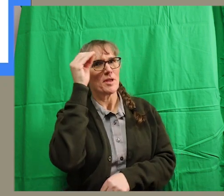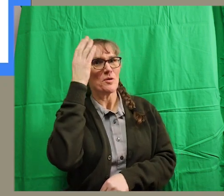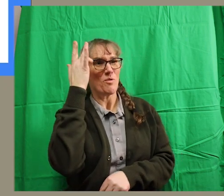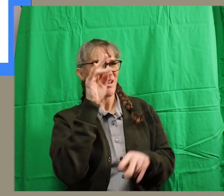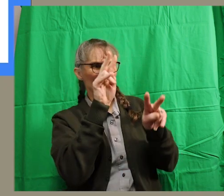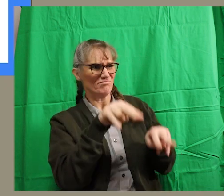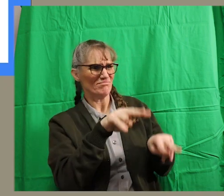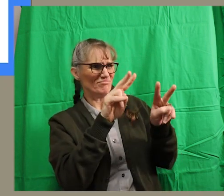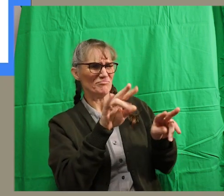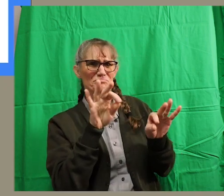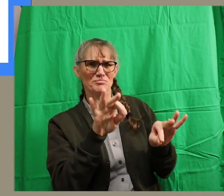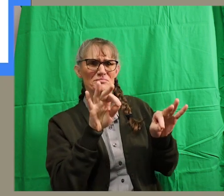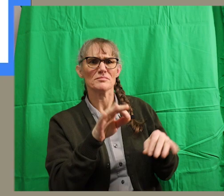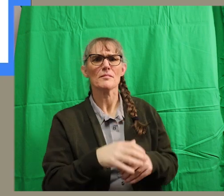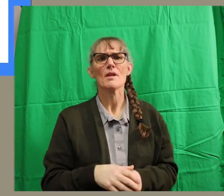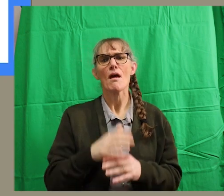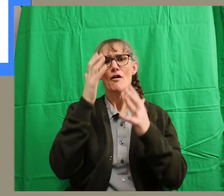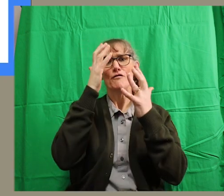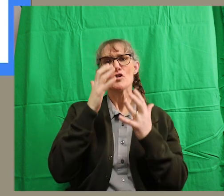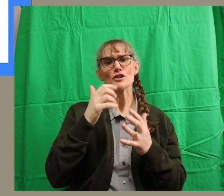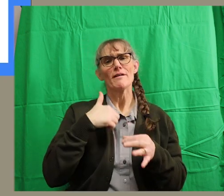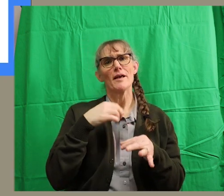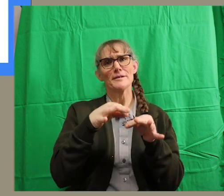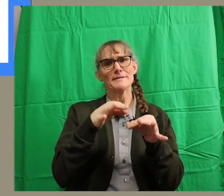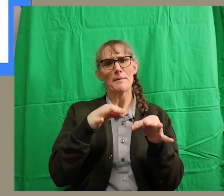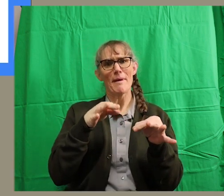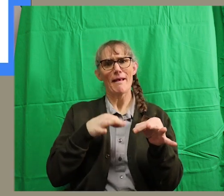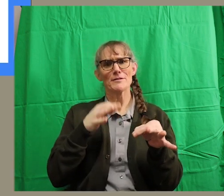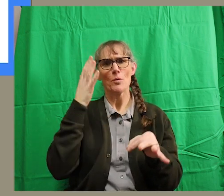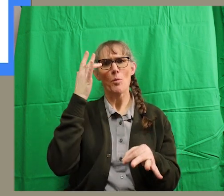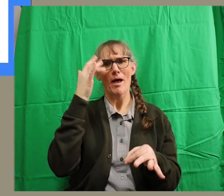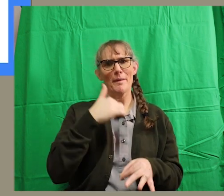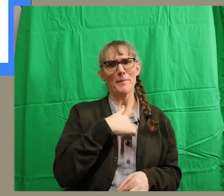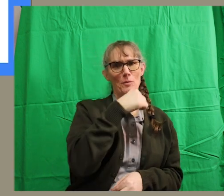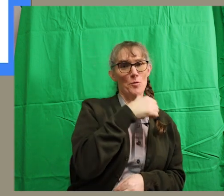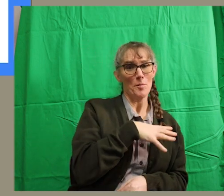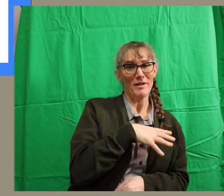Unfortunately, I've had some setbacks due to being a woman in a male dominated field.